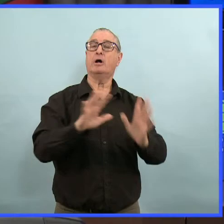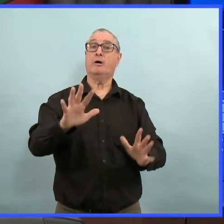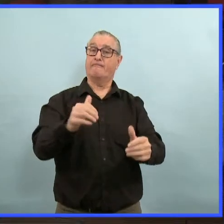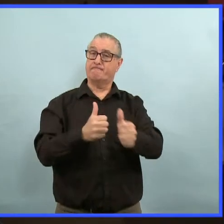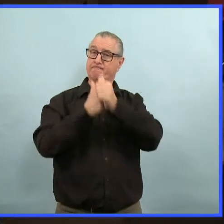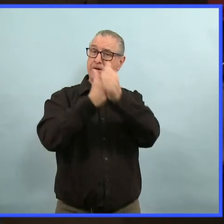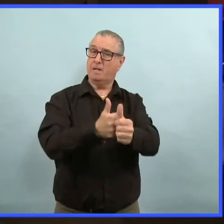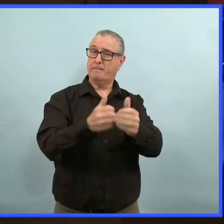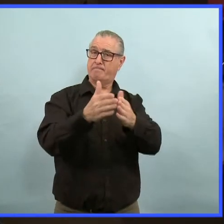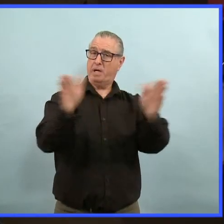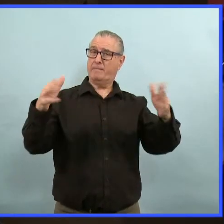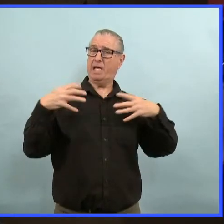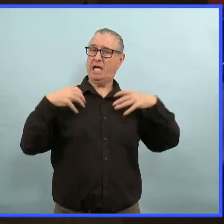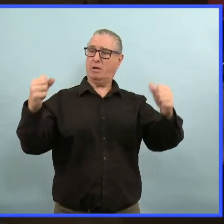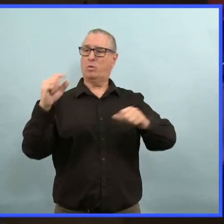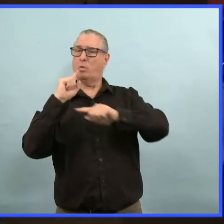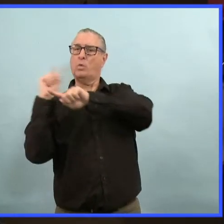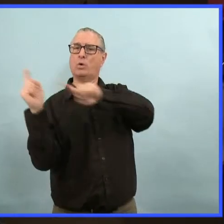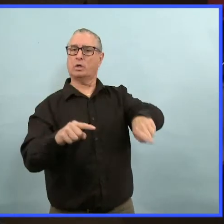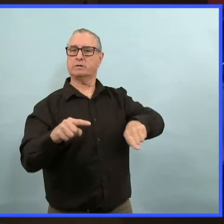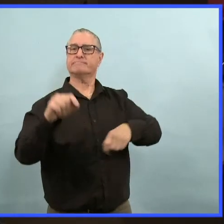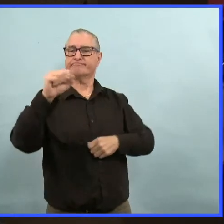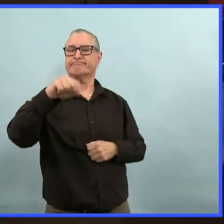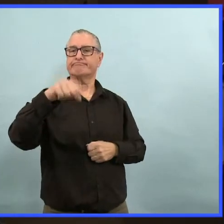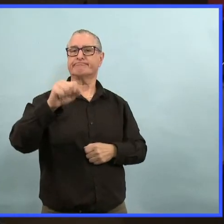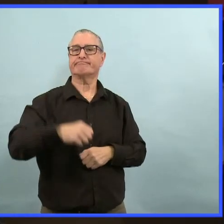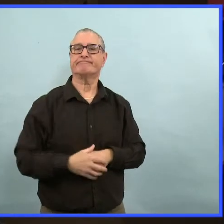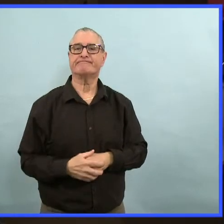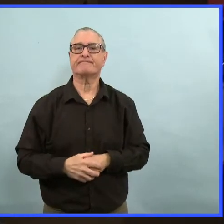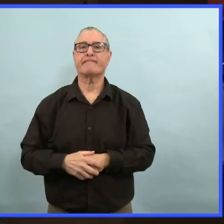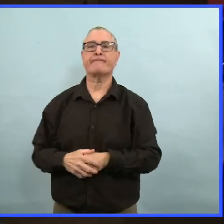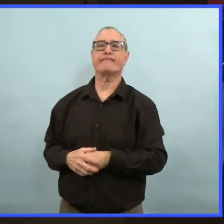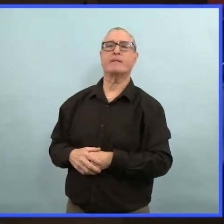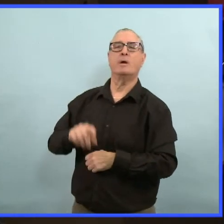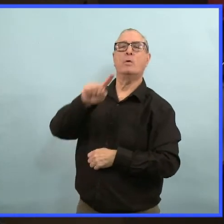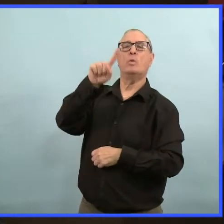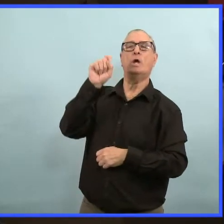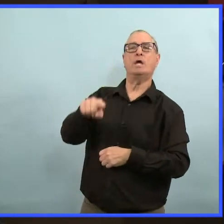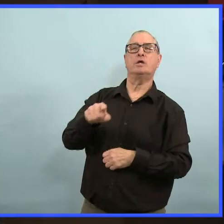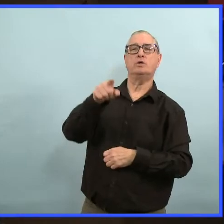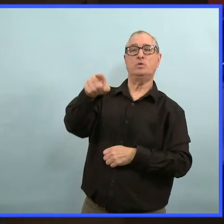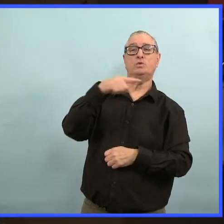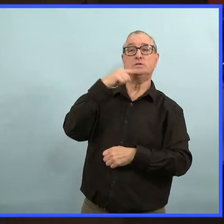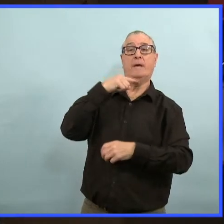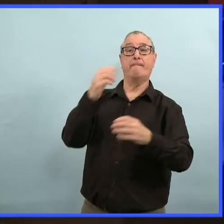and what about the plan for scaling up surgeries and procedures we know you know once the system